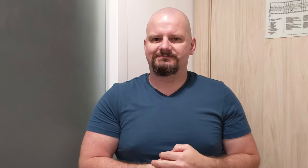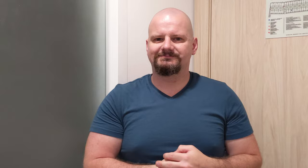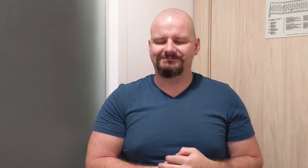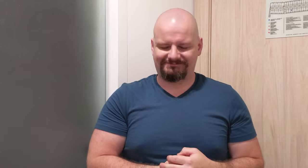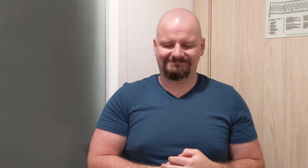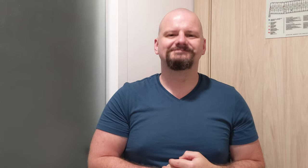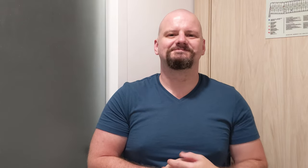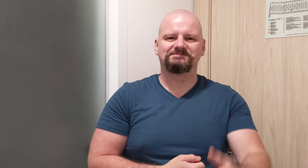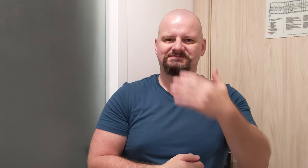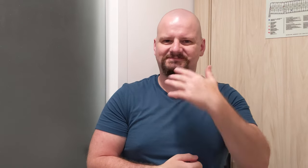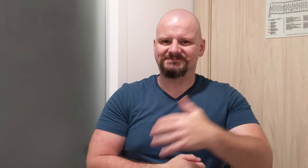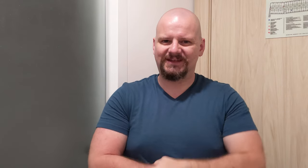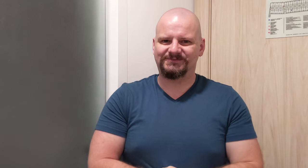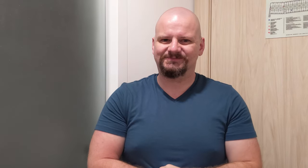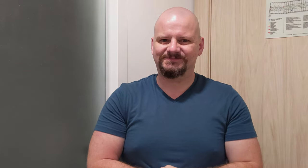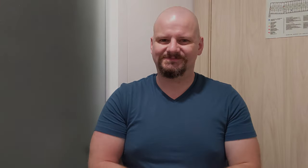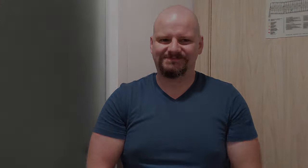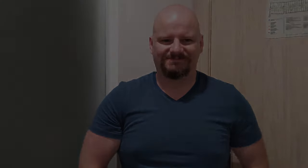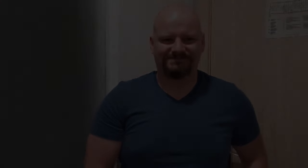Thank you.